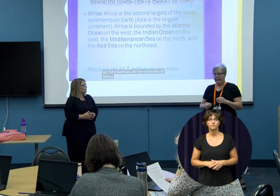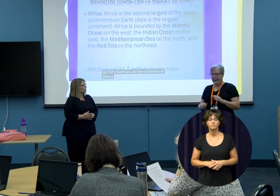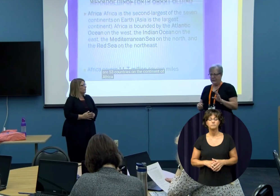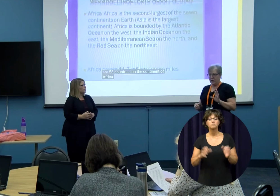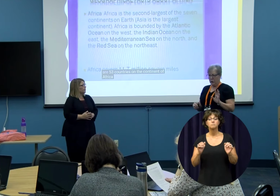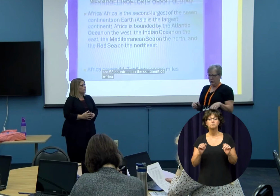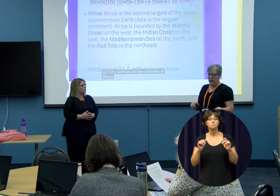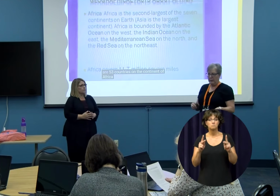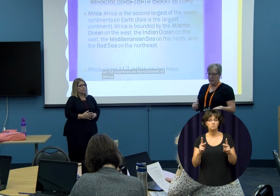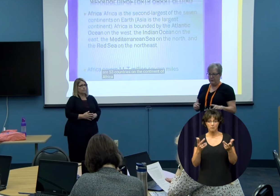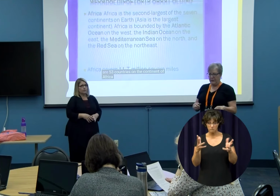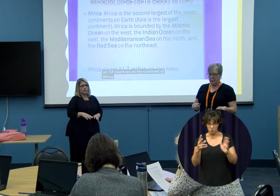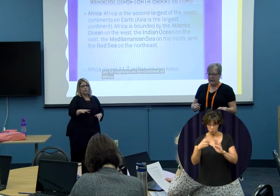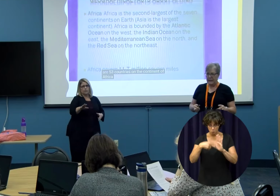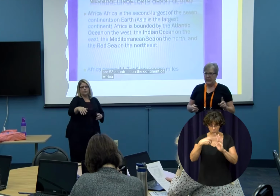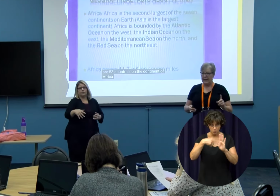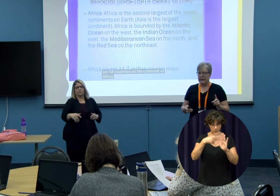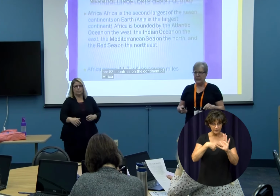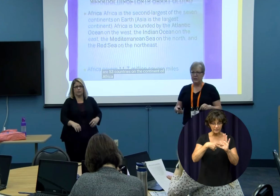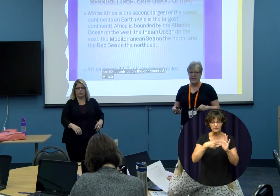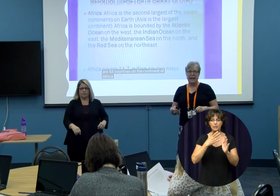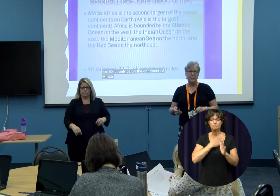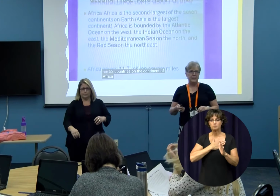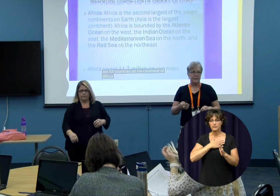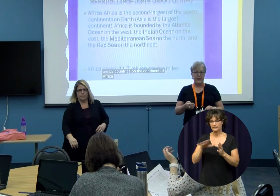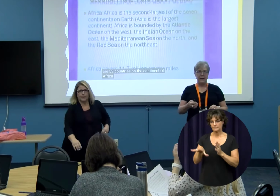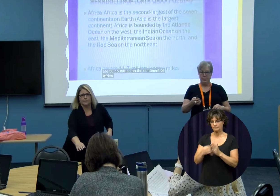Alright, so, you're finished reading, I'd like you to take out a piece of paper,